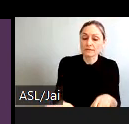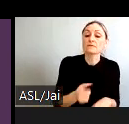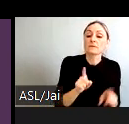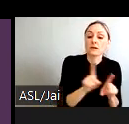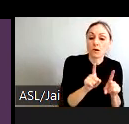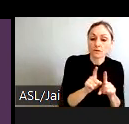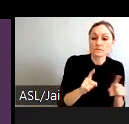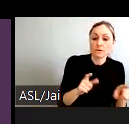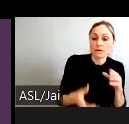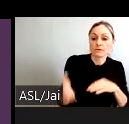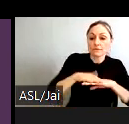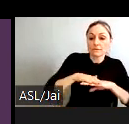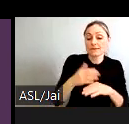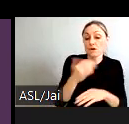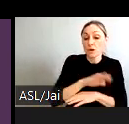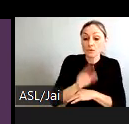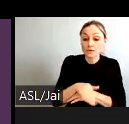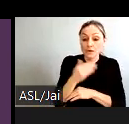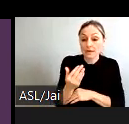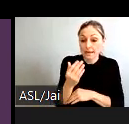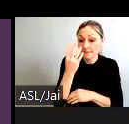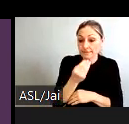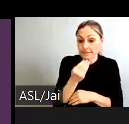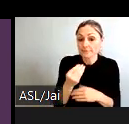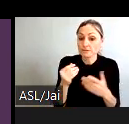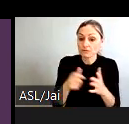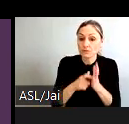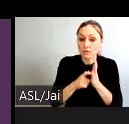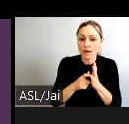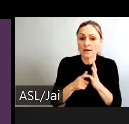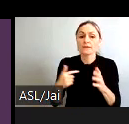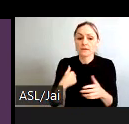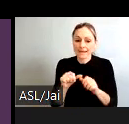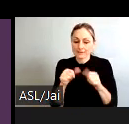When overnight stays agencies should book and pay for the hotel rooms for the work